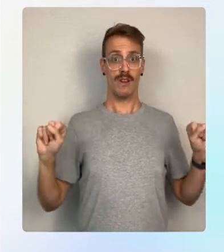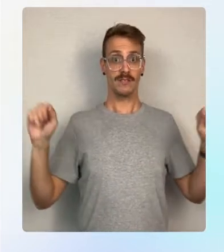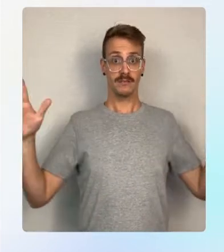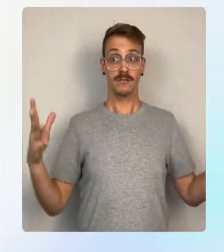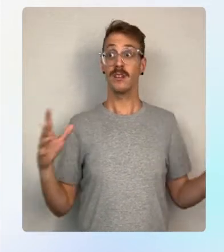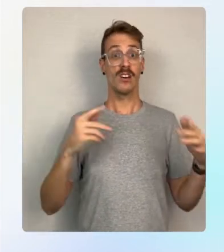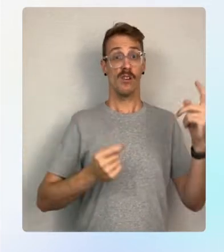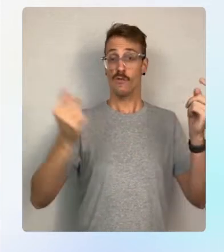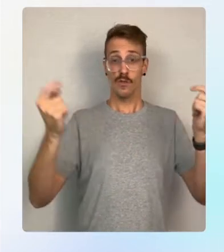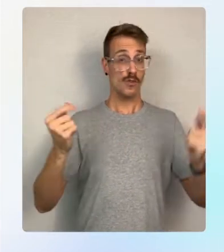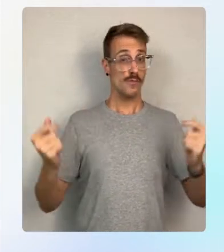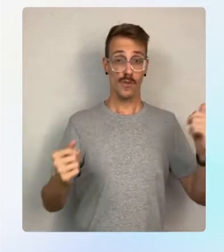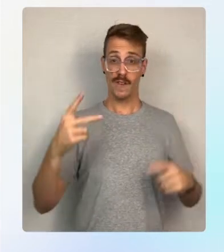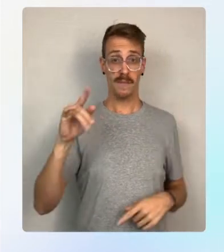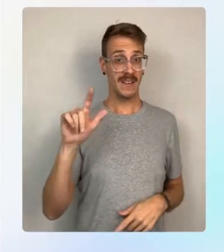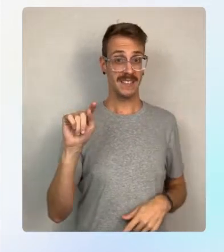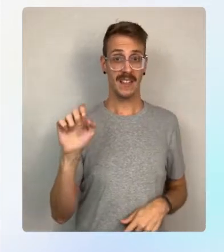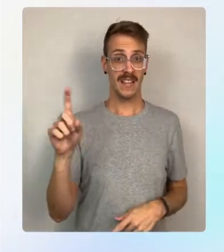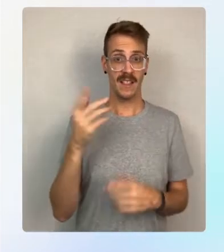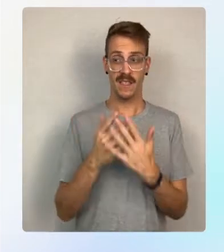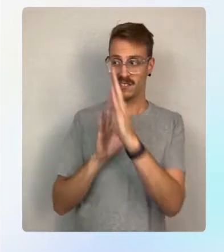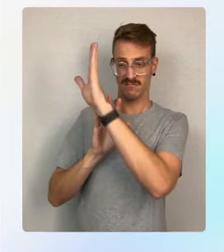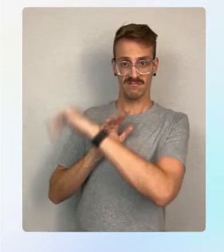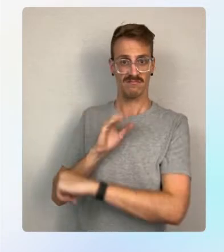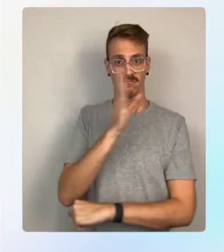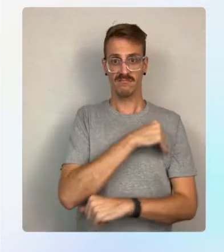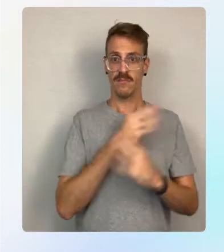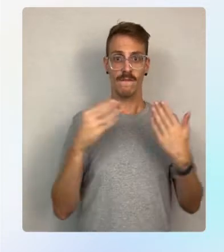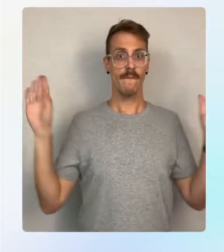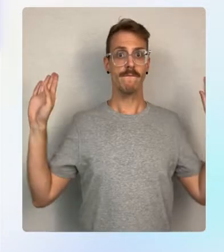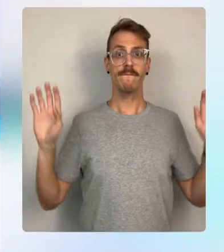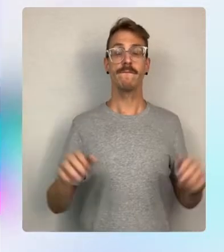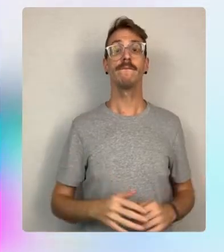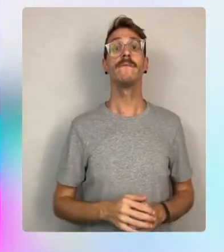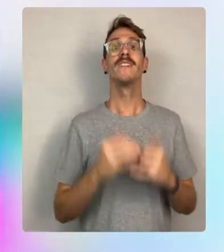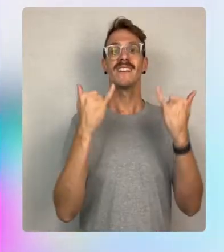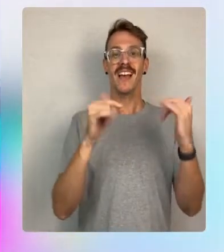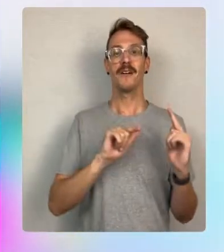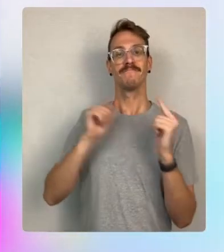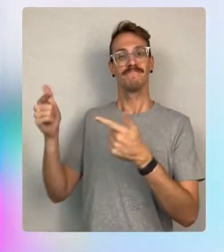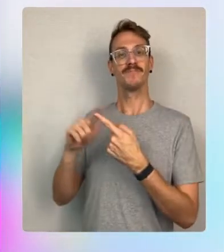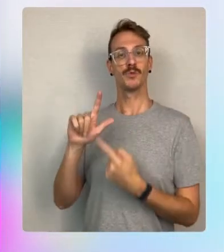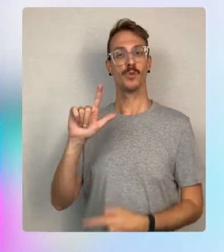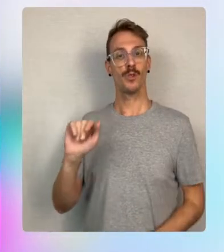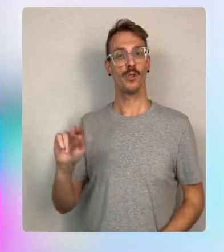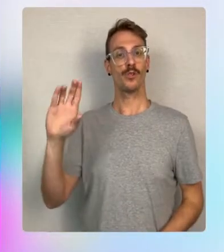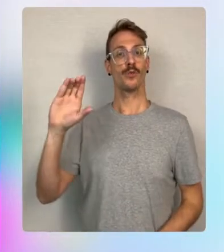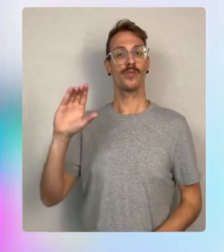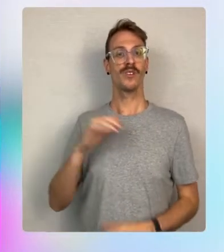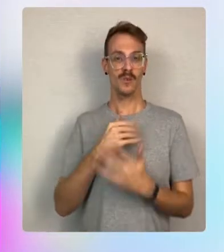removing pixelated artifacts in your periphery. Now, I'll pass it over to Luc,